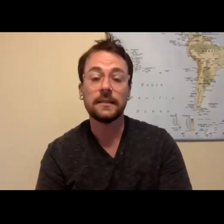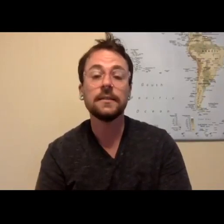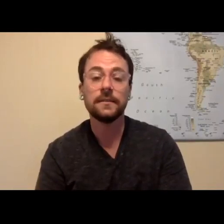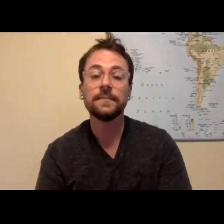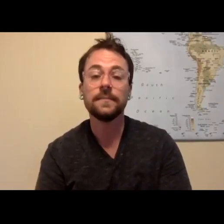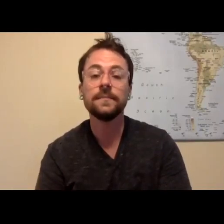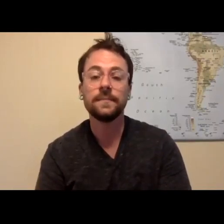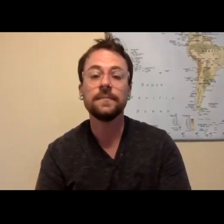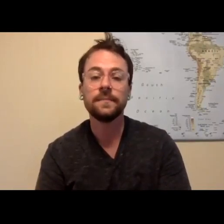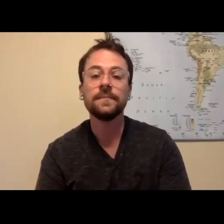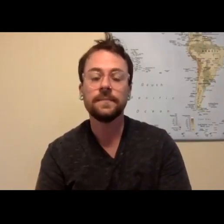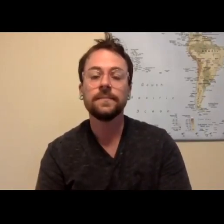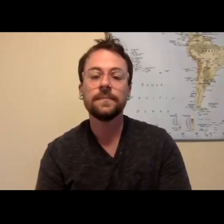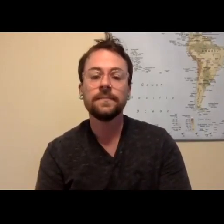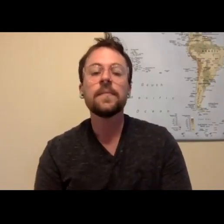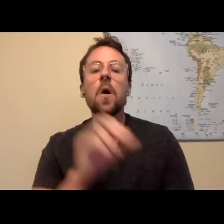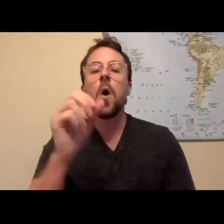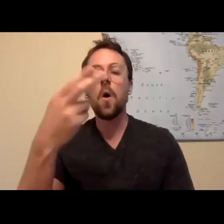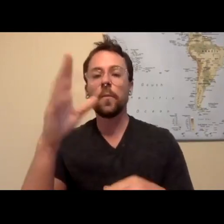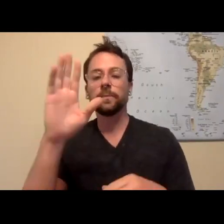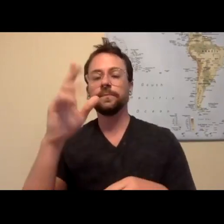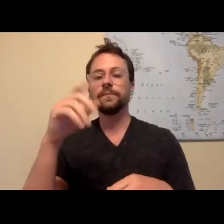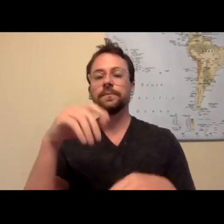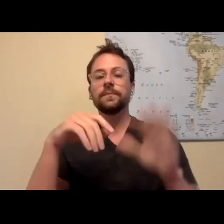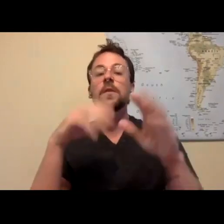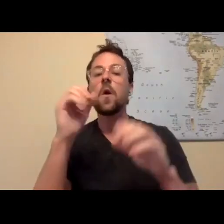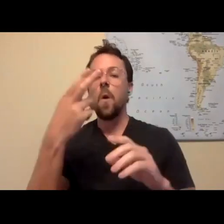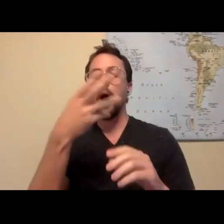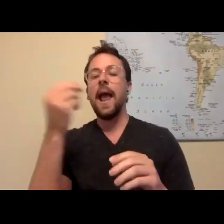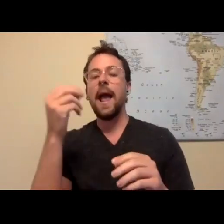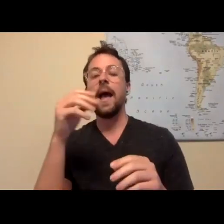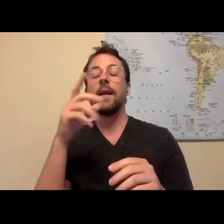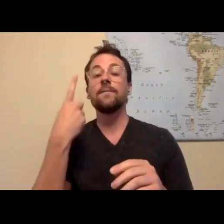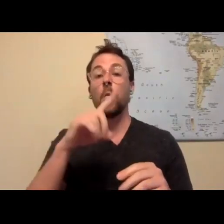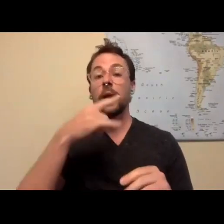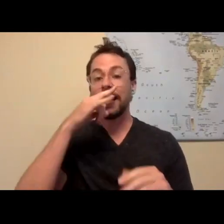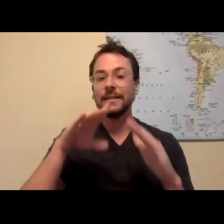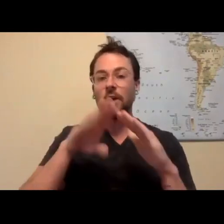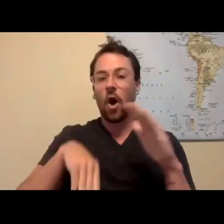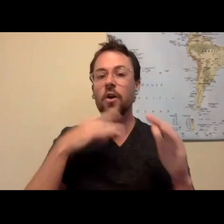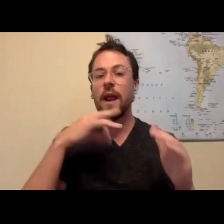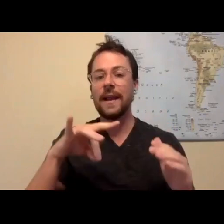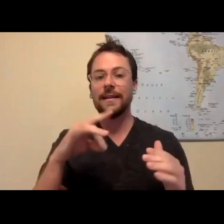> Yeah! I do think that the field of Deaf therapists and counselors are growing so that's positive.